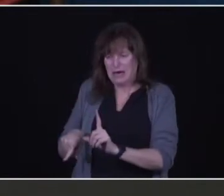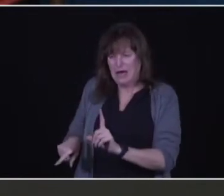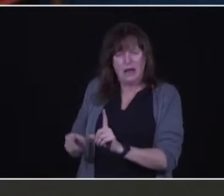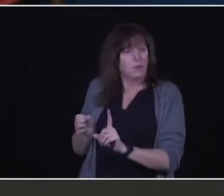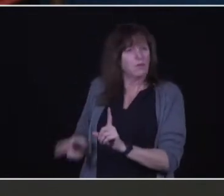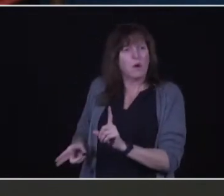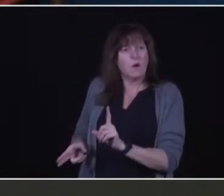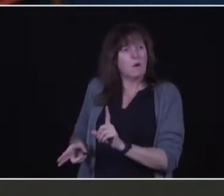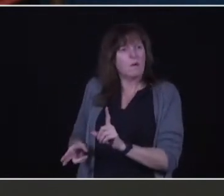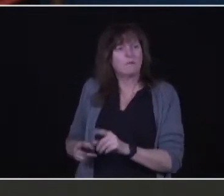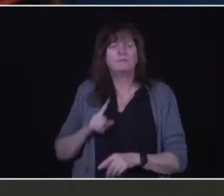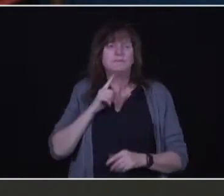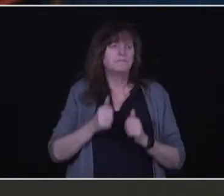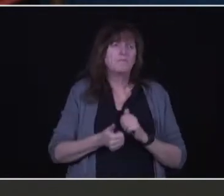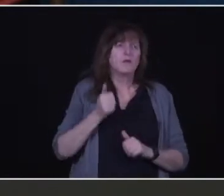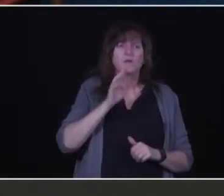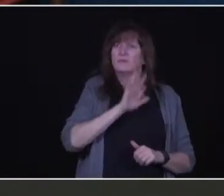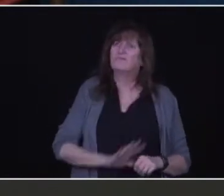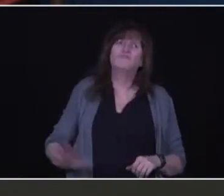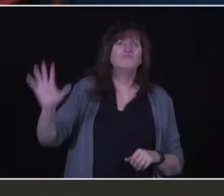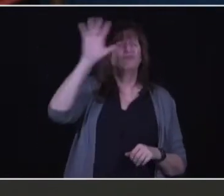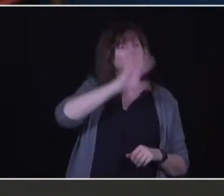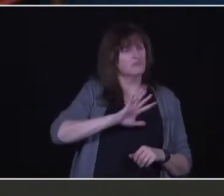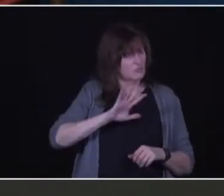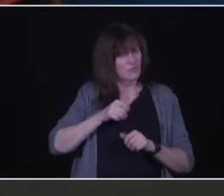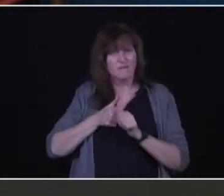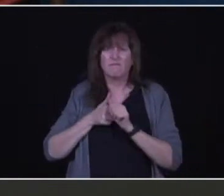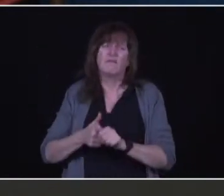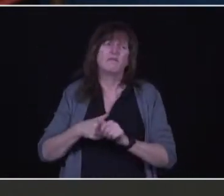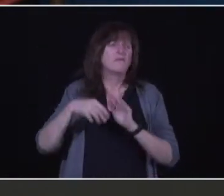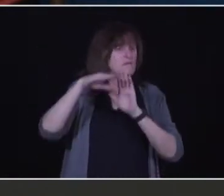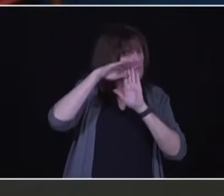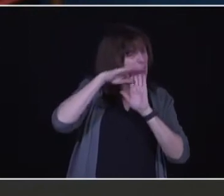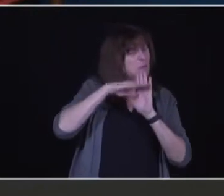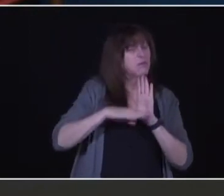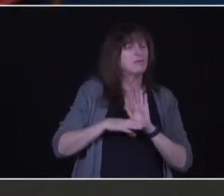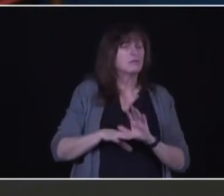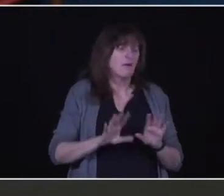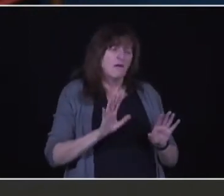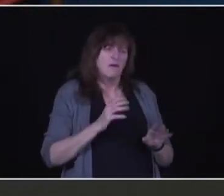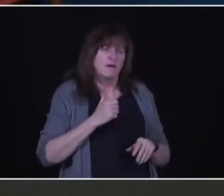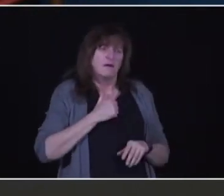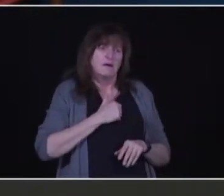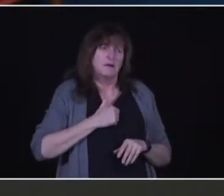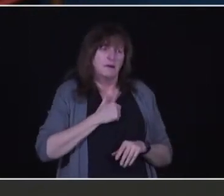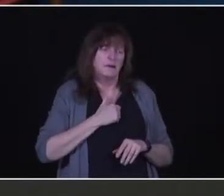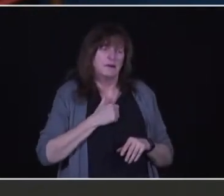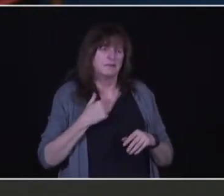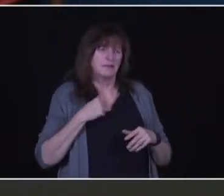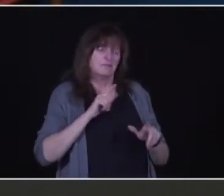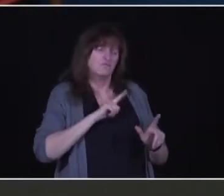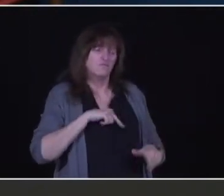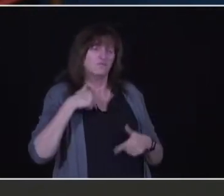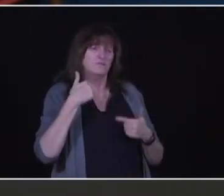with frontline healthcare worker. But a vast majority is following the protocols and again I apologize but I'm going to hand it